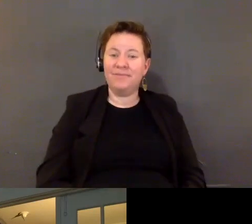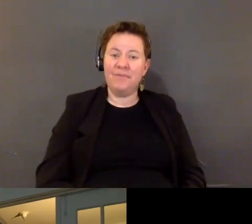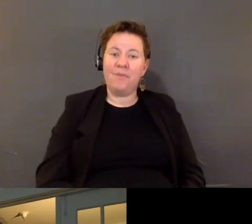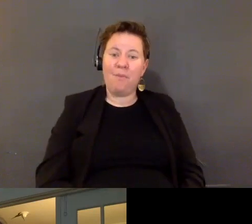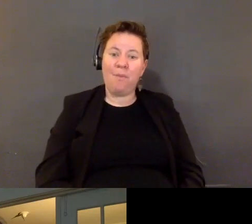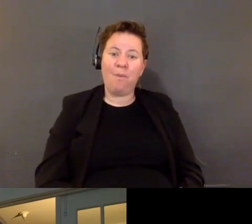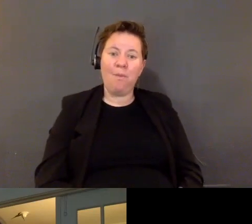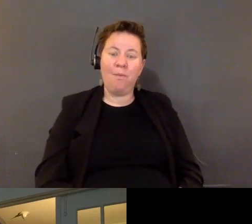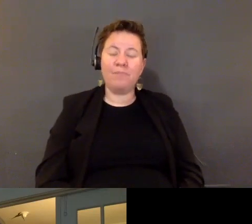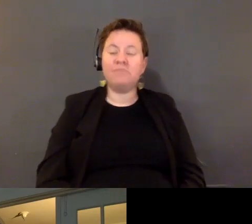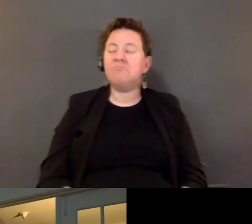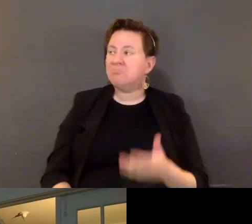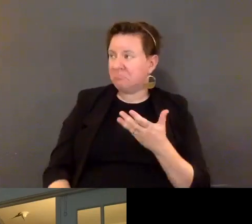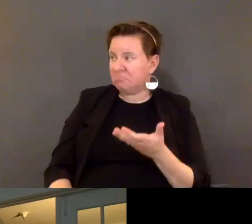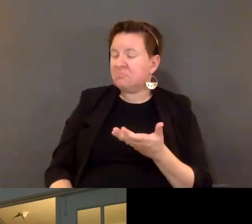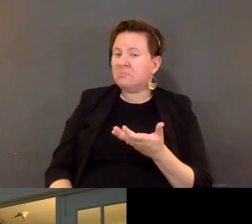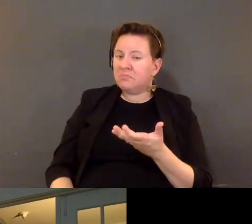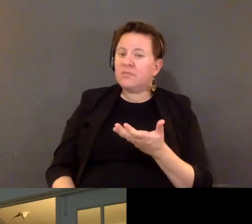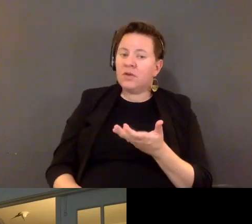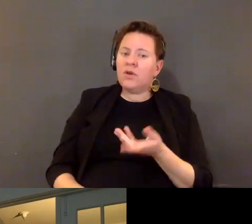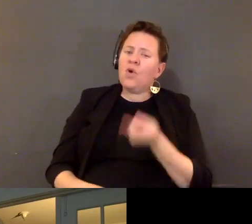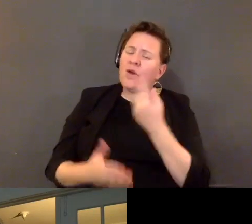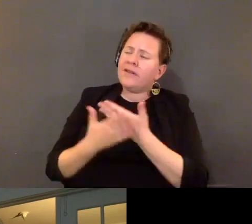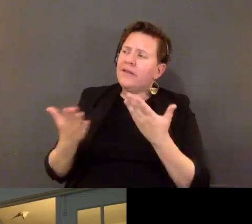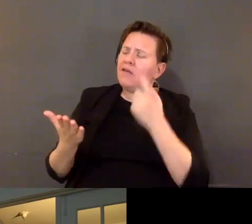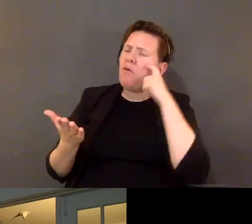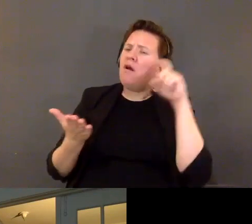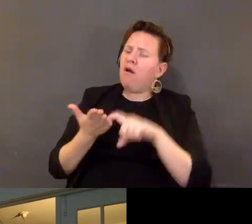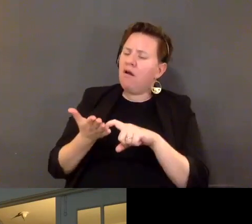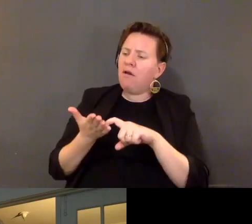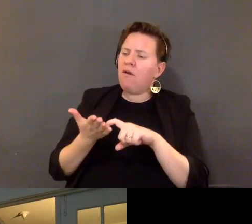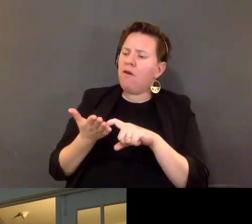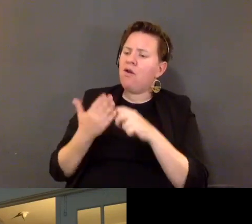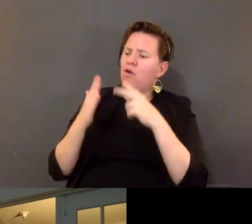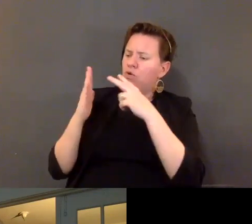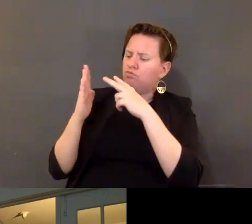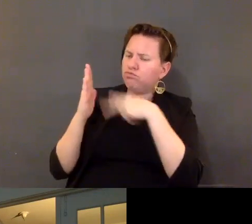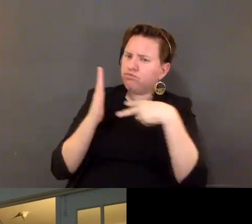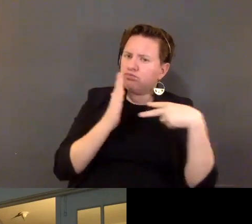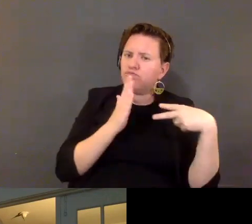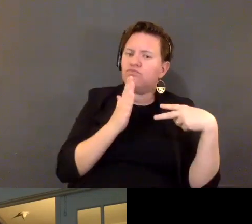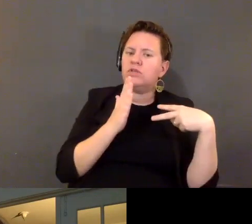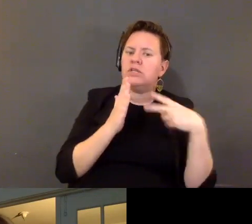One of the things that struck me reading this was that over the years